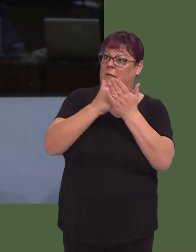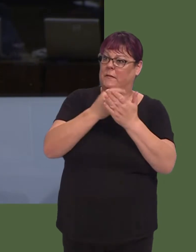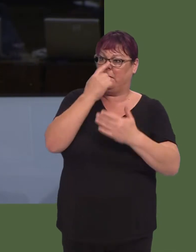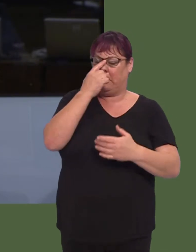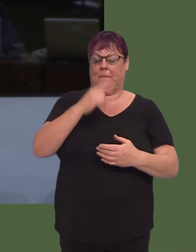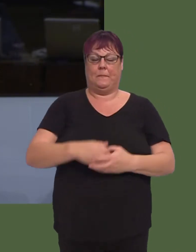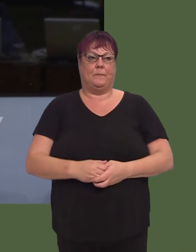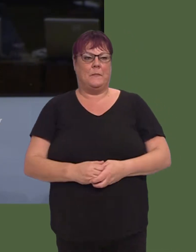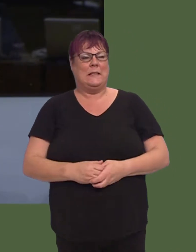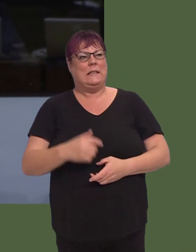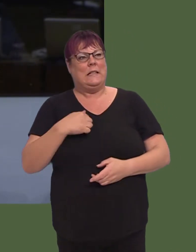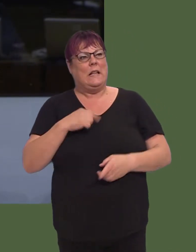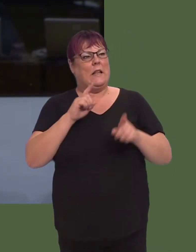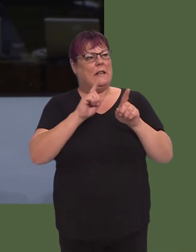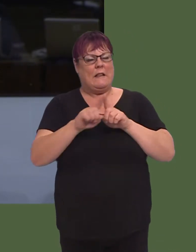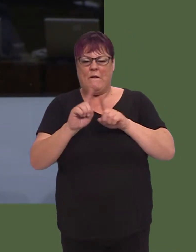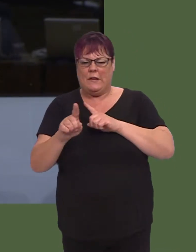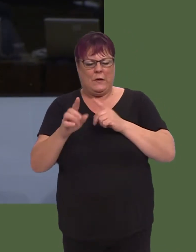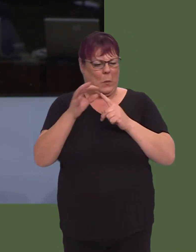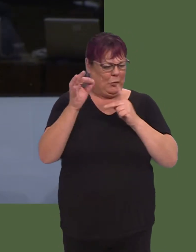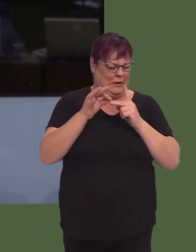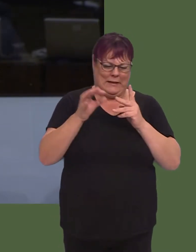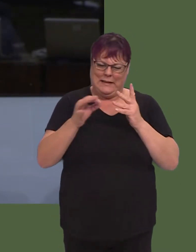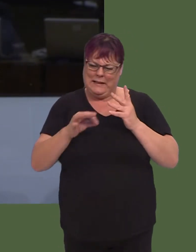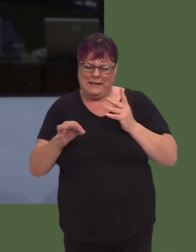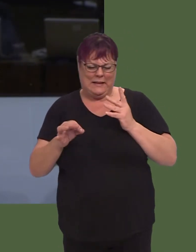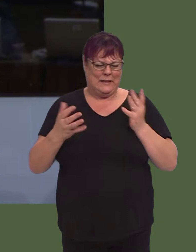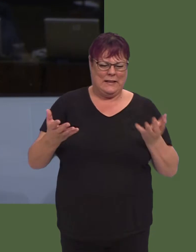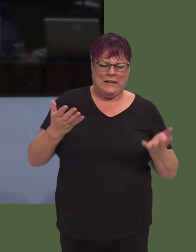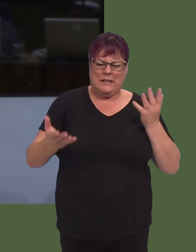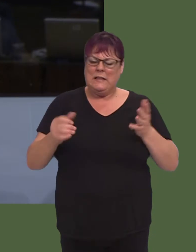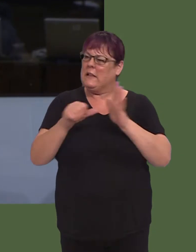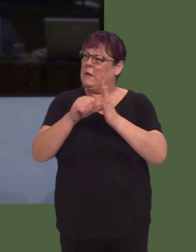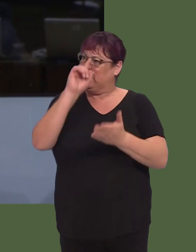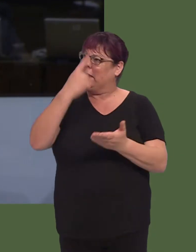I'm quite neutral on what the decision should be; I think there are arguments on both sides.